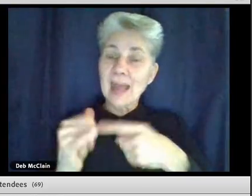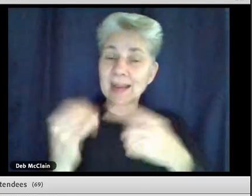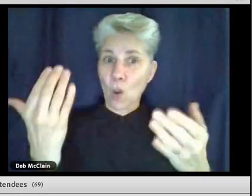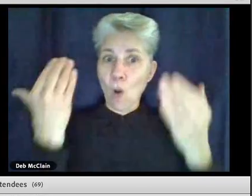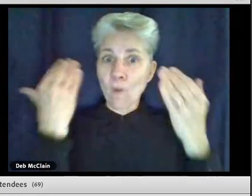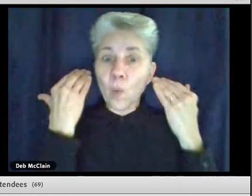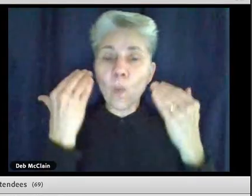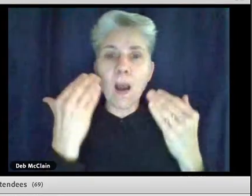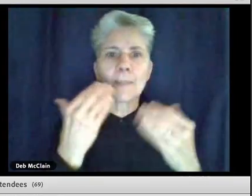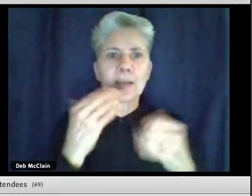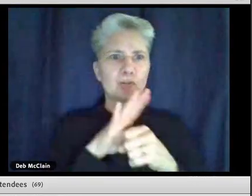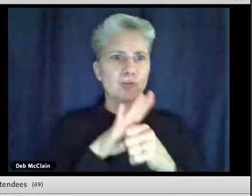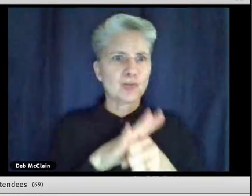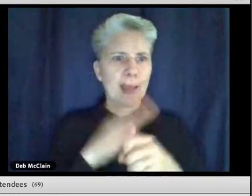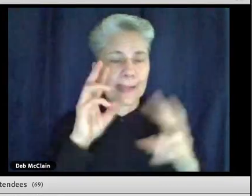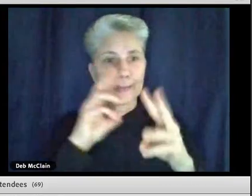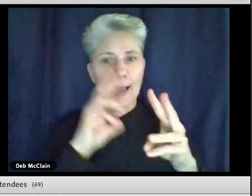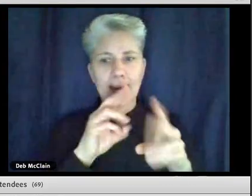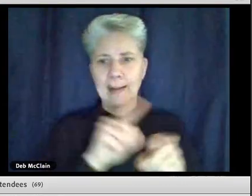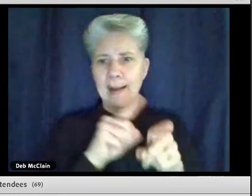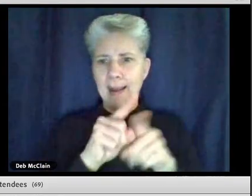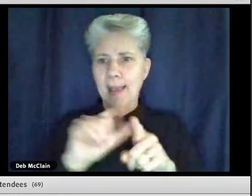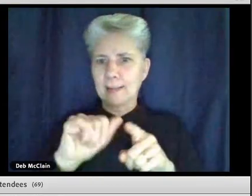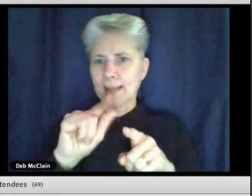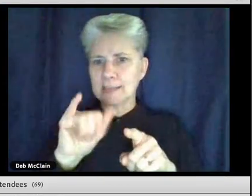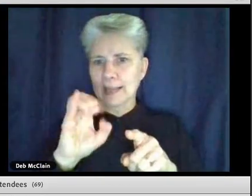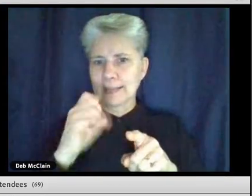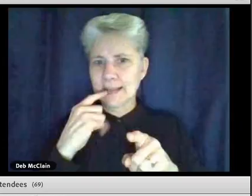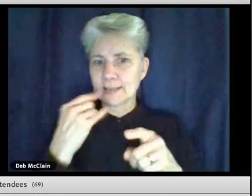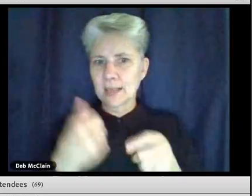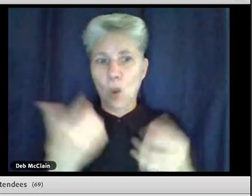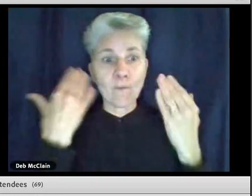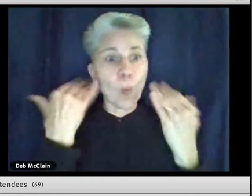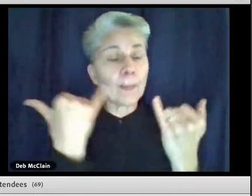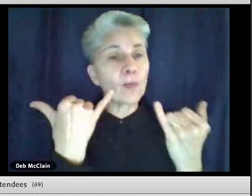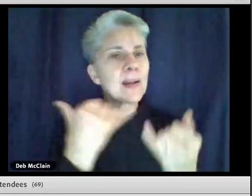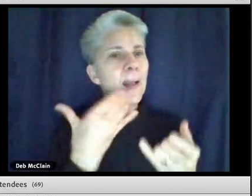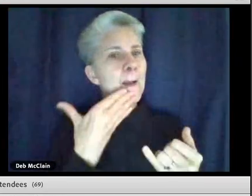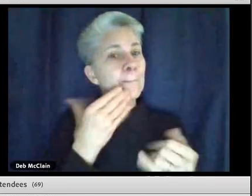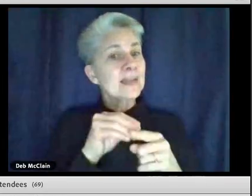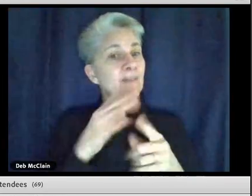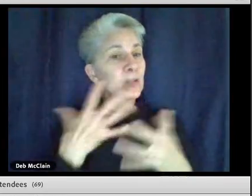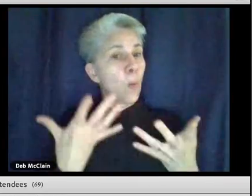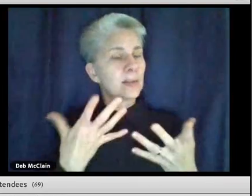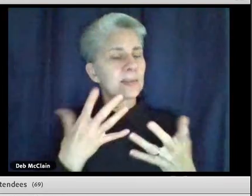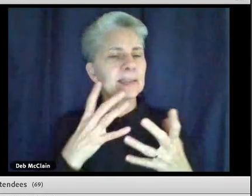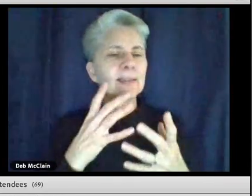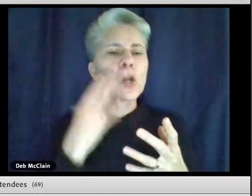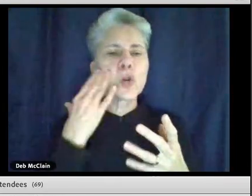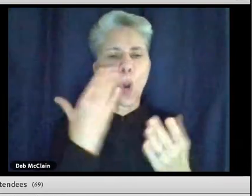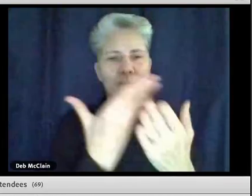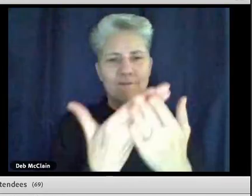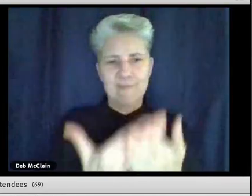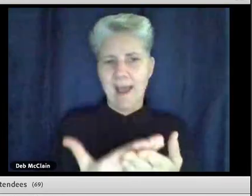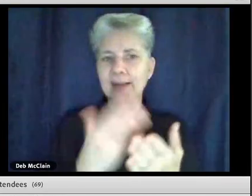And I know that it's overwhelming. Stress and anxiety, like Leslie says, is overwhelming right now.